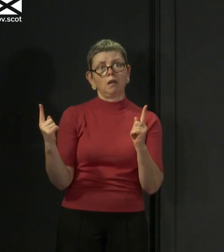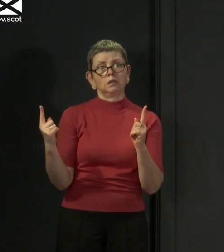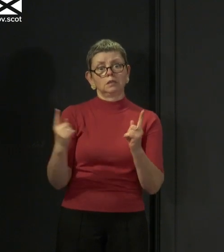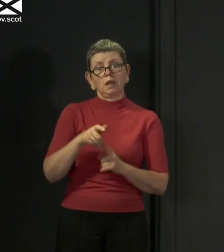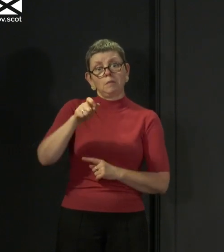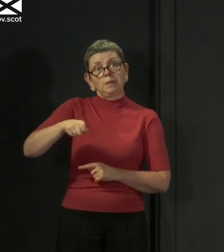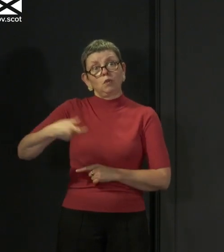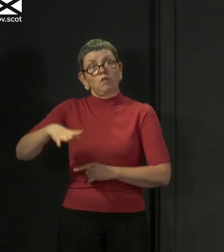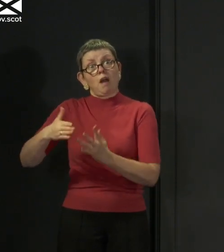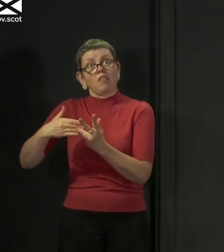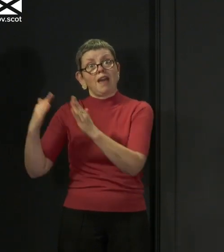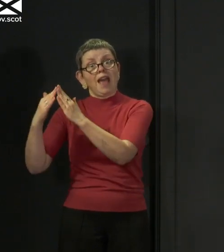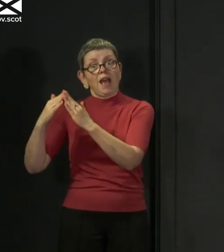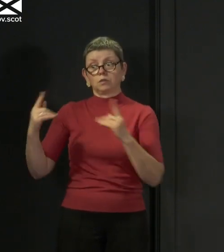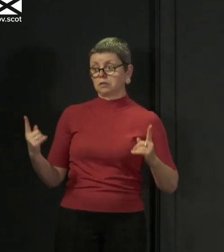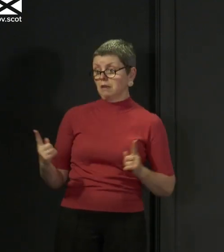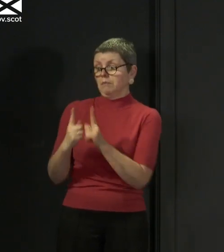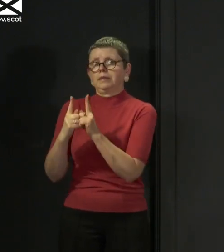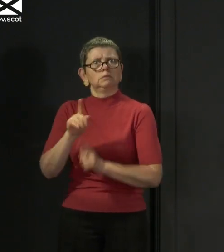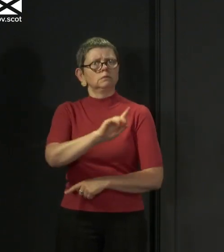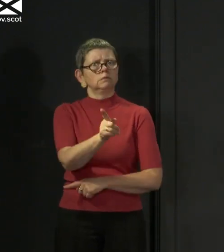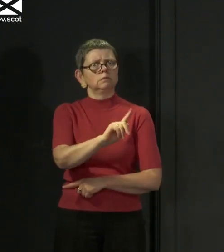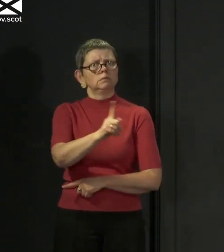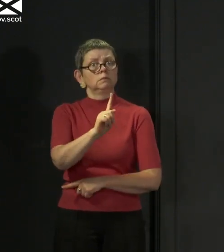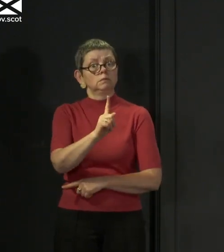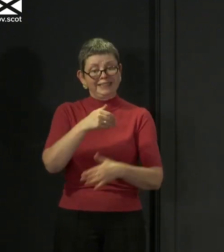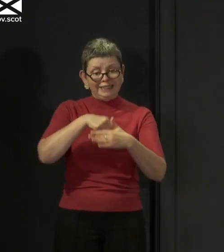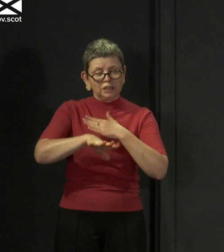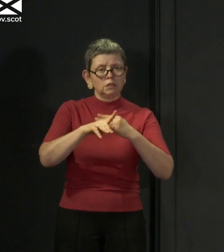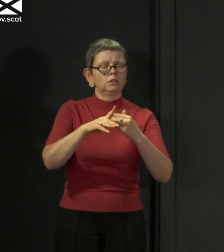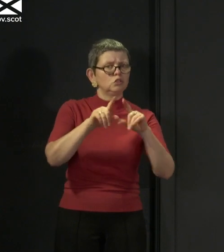You should wear a face covering if you are in a shop or on public transport.